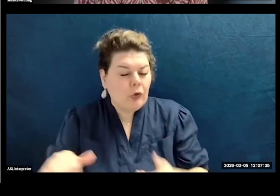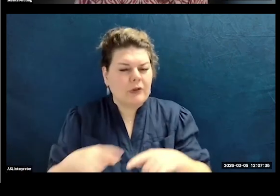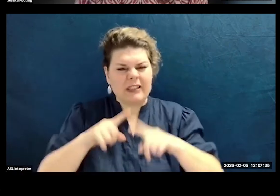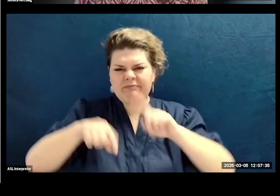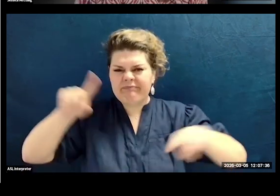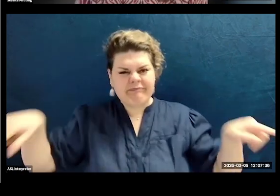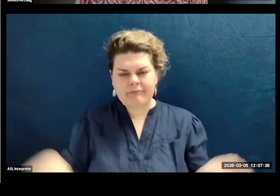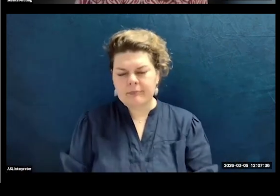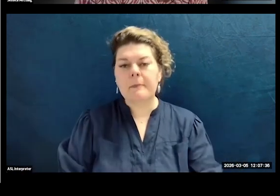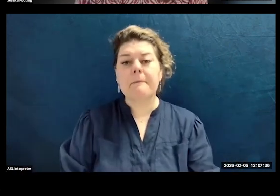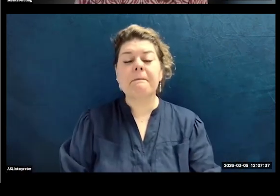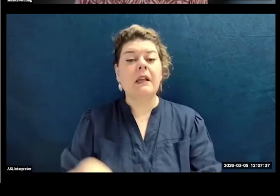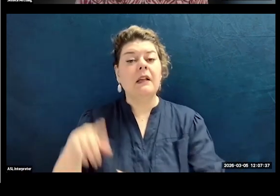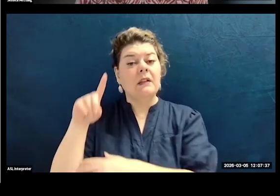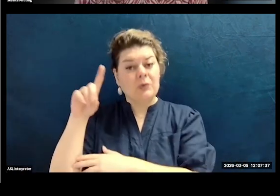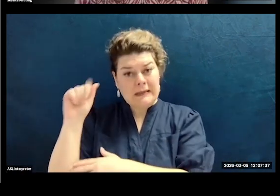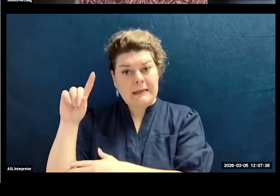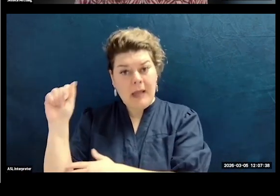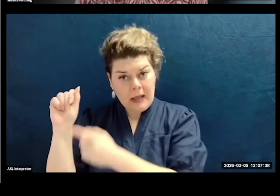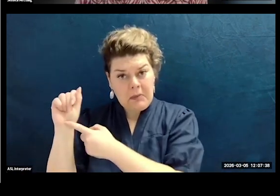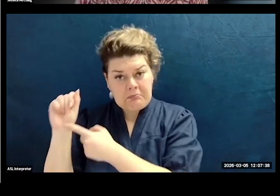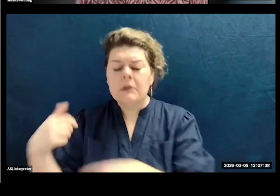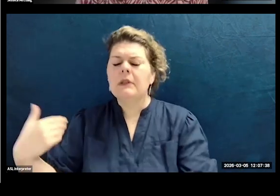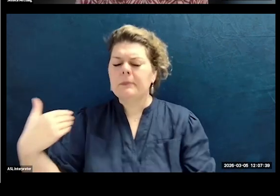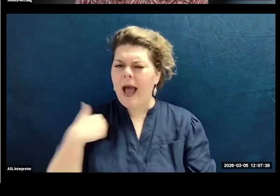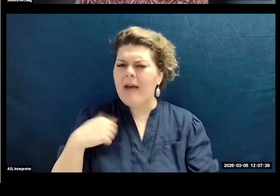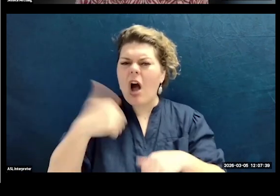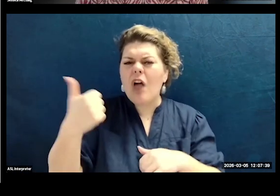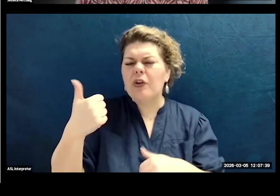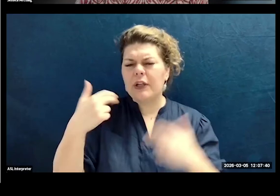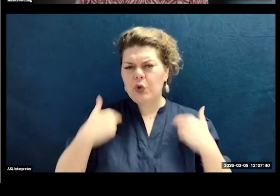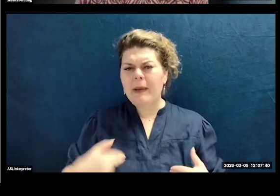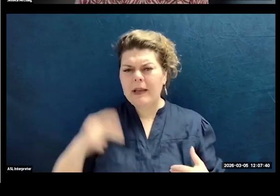In addition to disability, there are variations in human neurology that we need to be aware of.